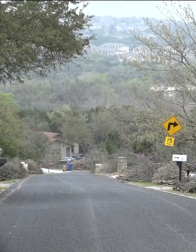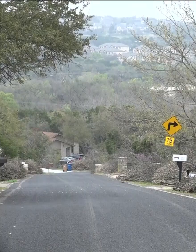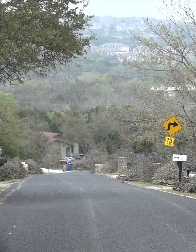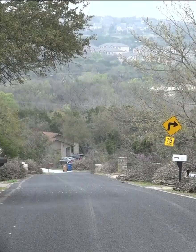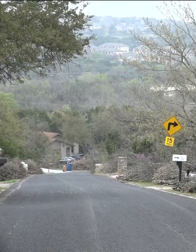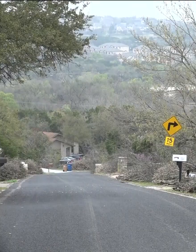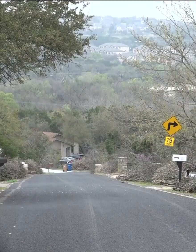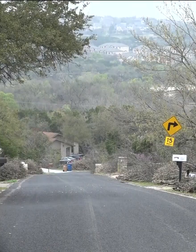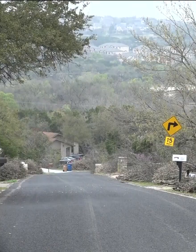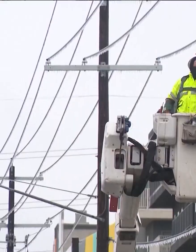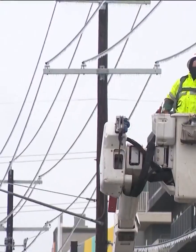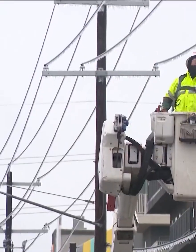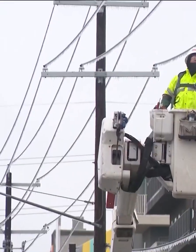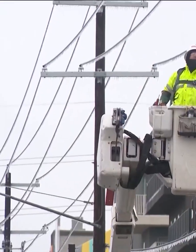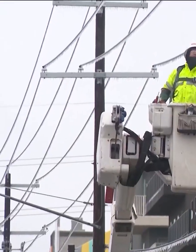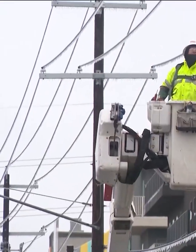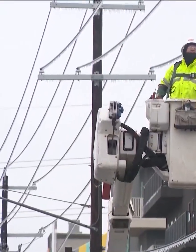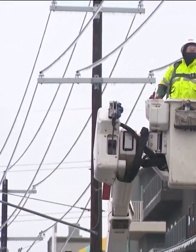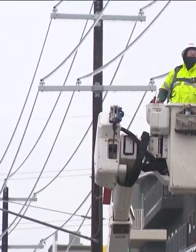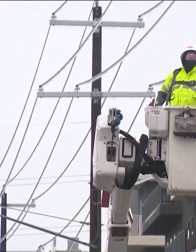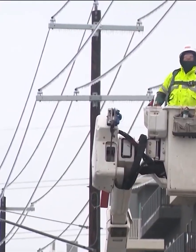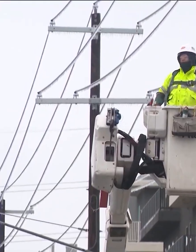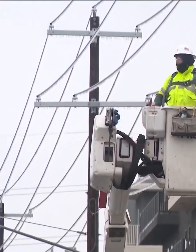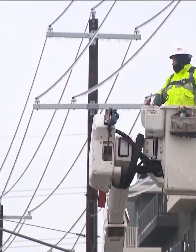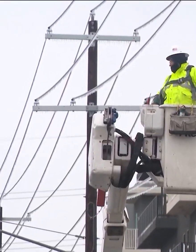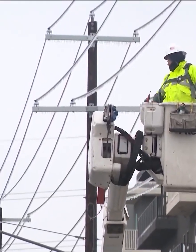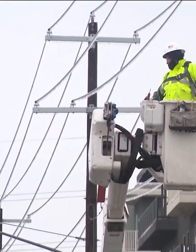And for the past year, Austin Energy has been trying to catch up